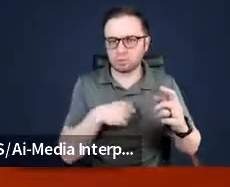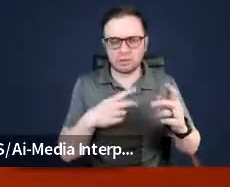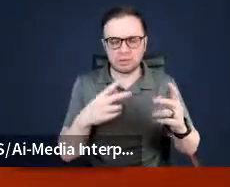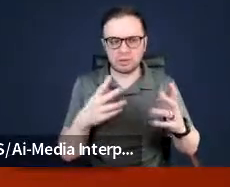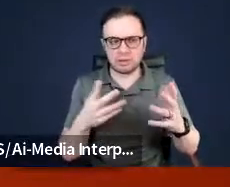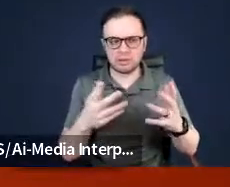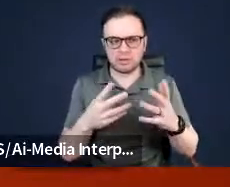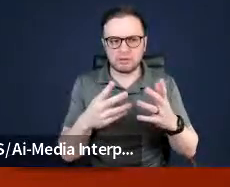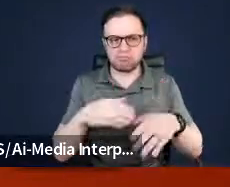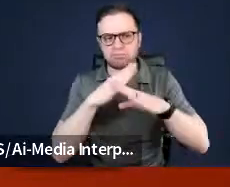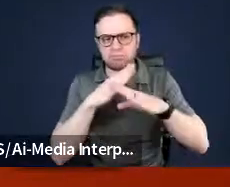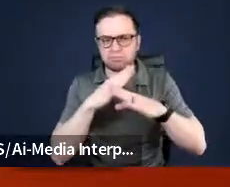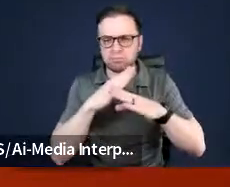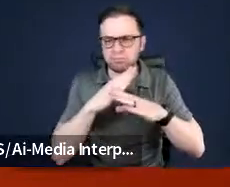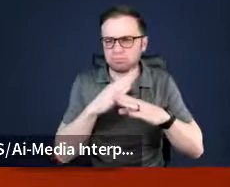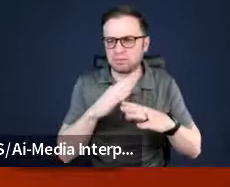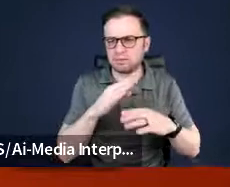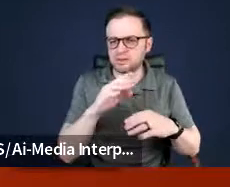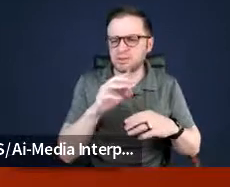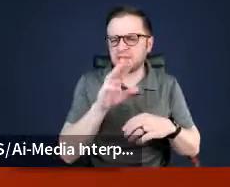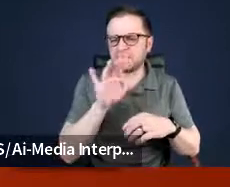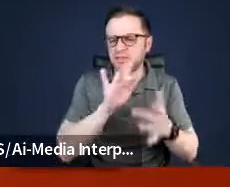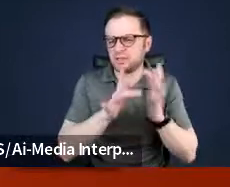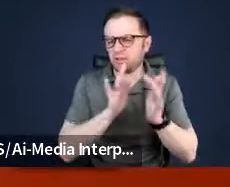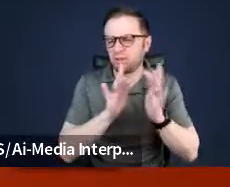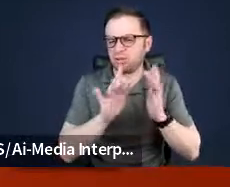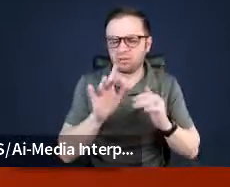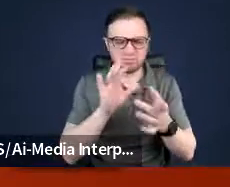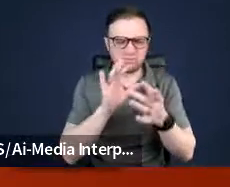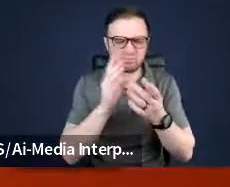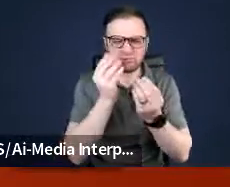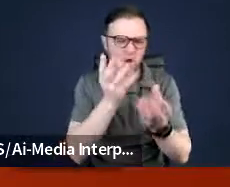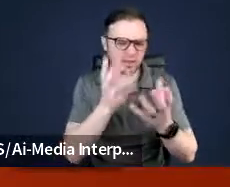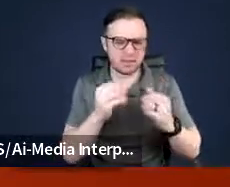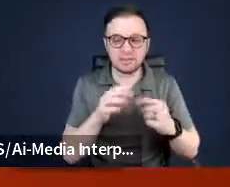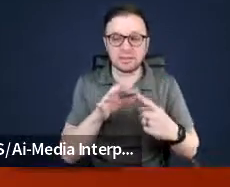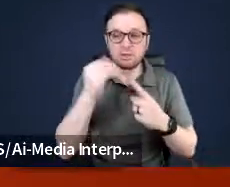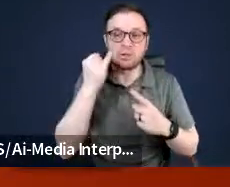or low vision can definitely impact